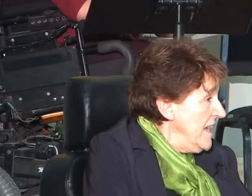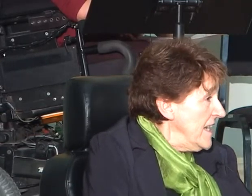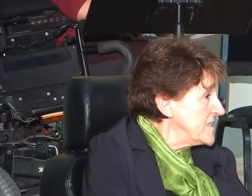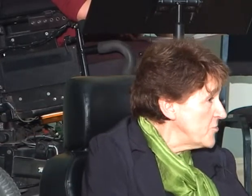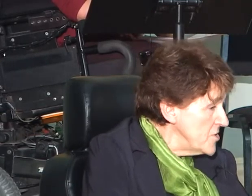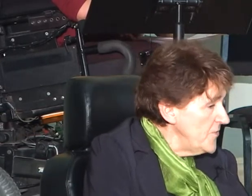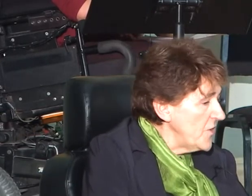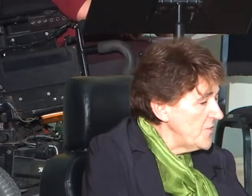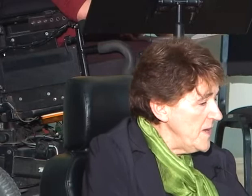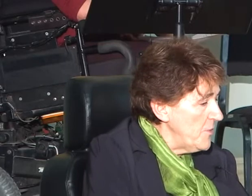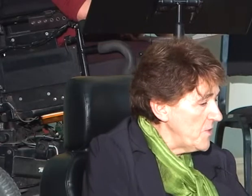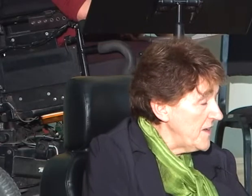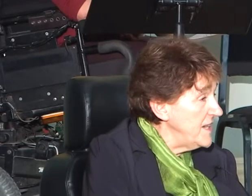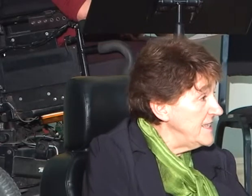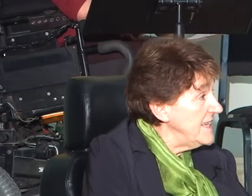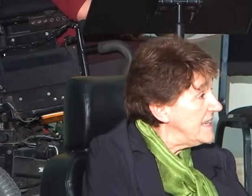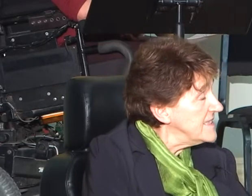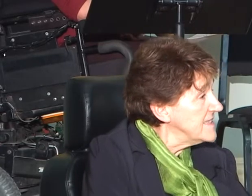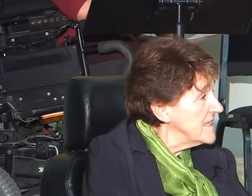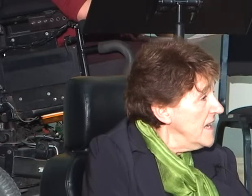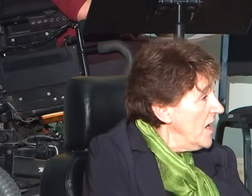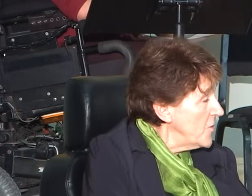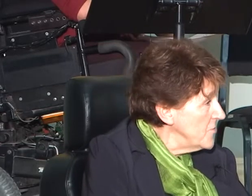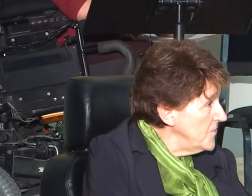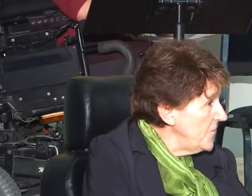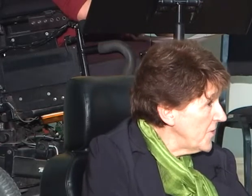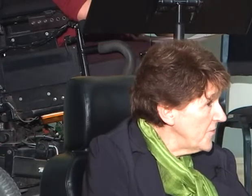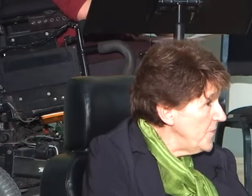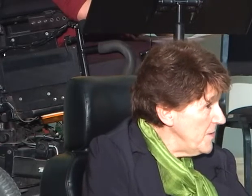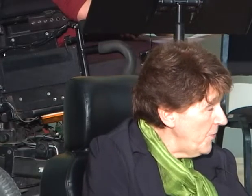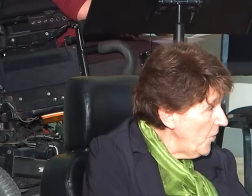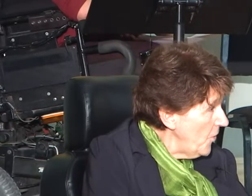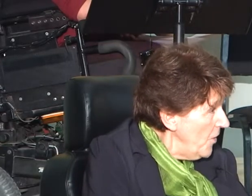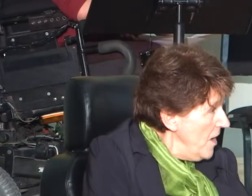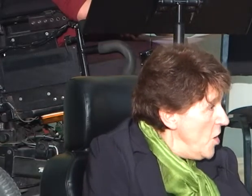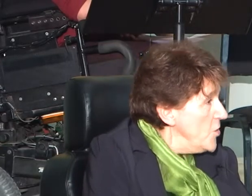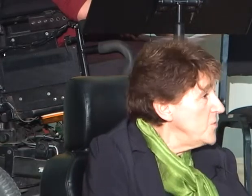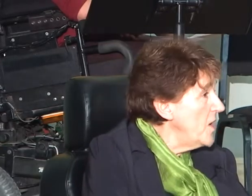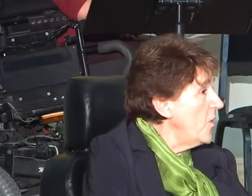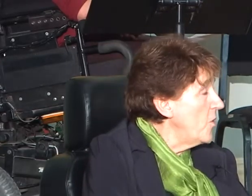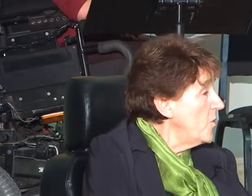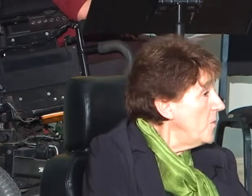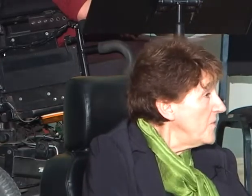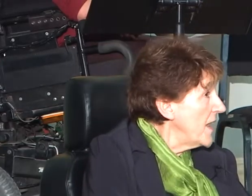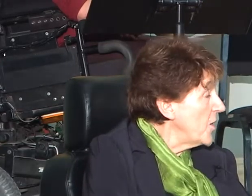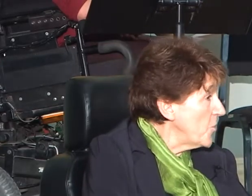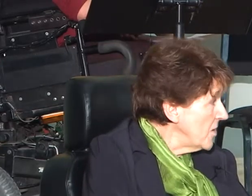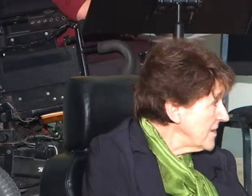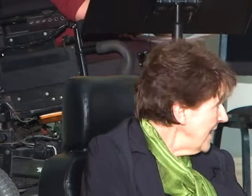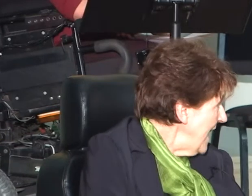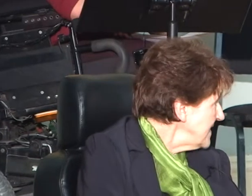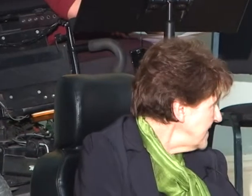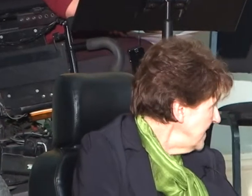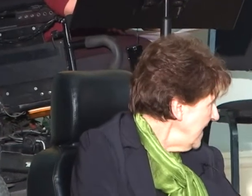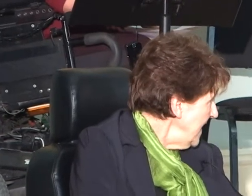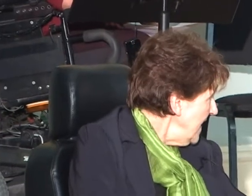It's a room full of people with ideas, a room full of people who know that a world-class city